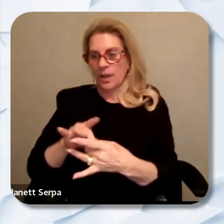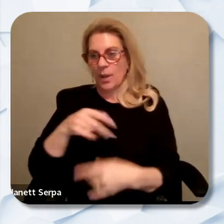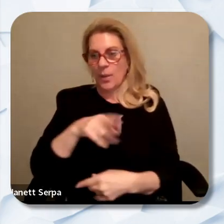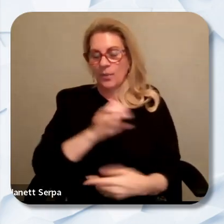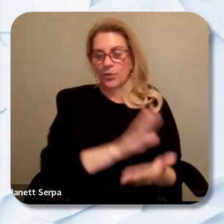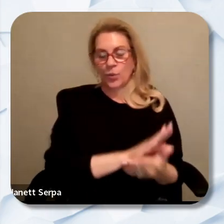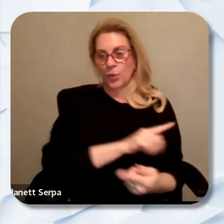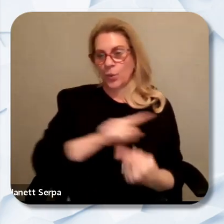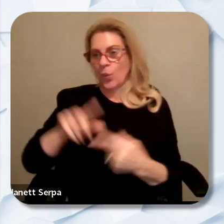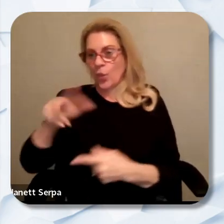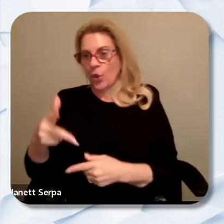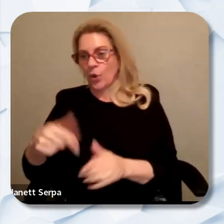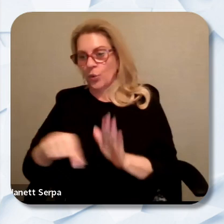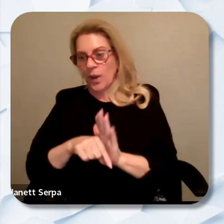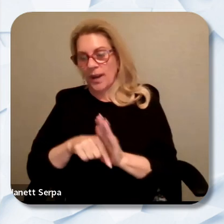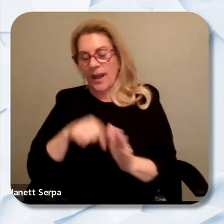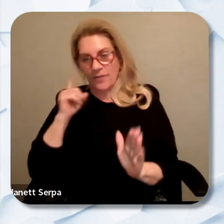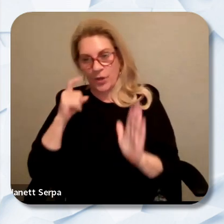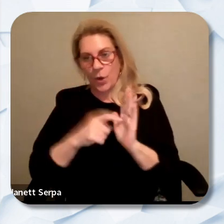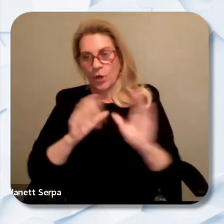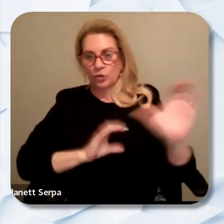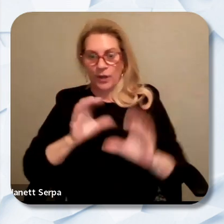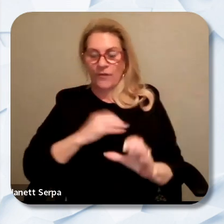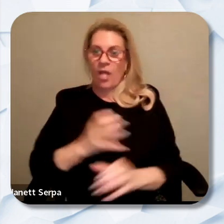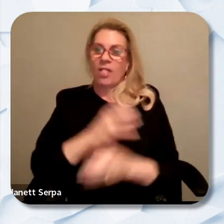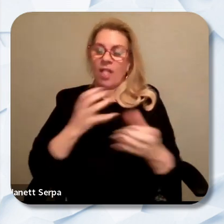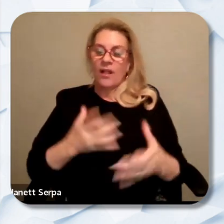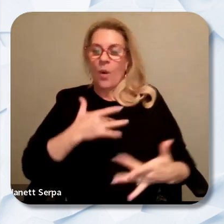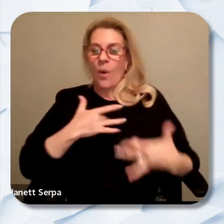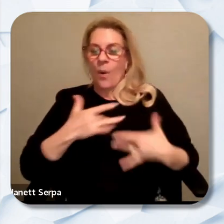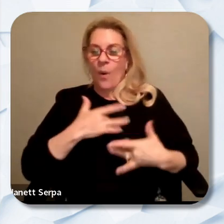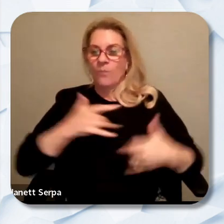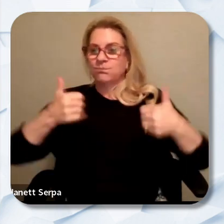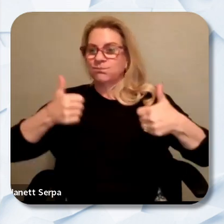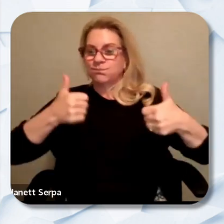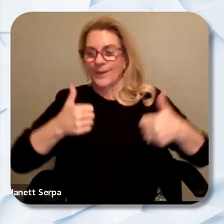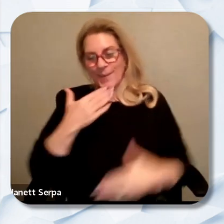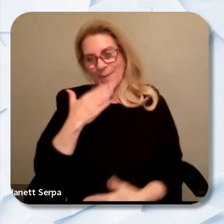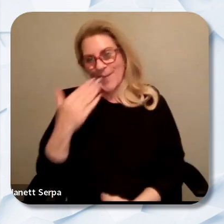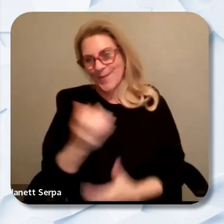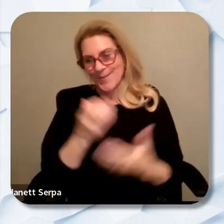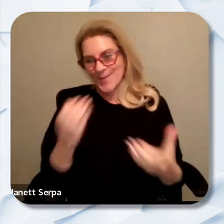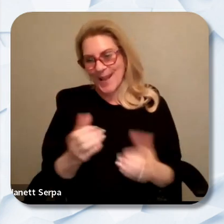Grade. I have noticed in the chat has lots of hearts lots of thumbs up. So thank you so much.